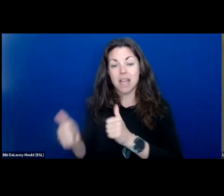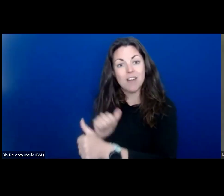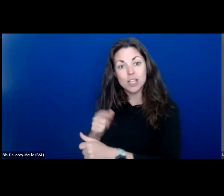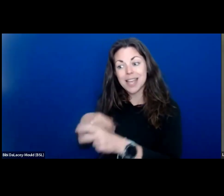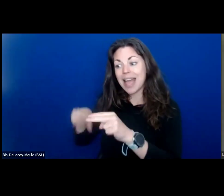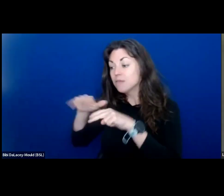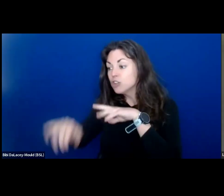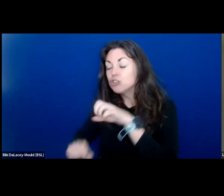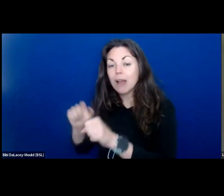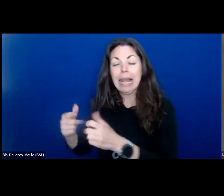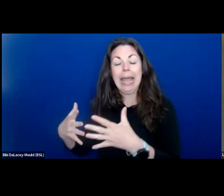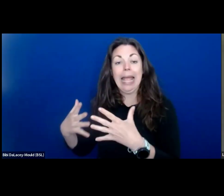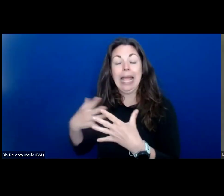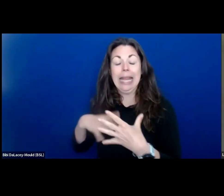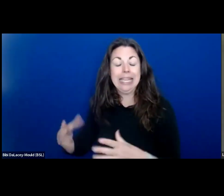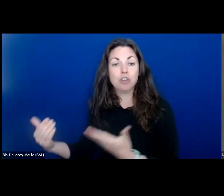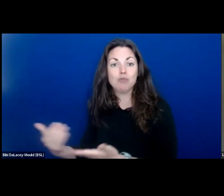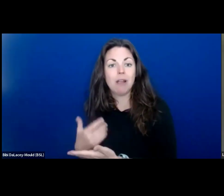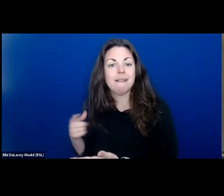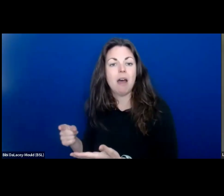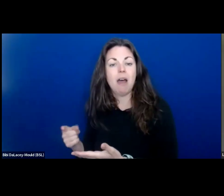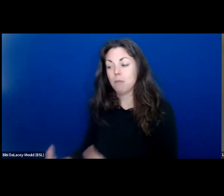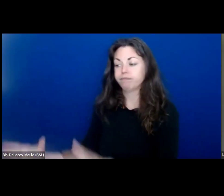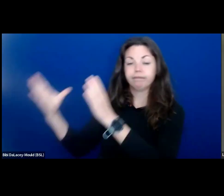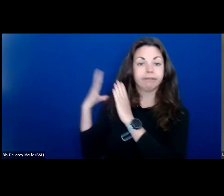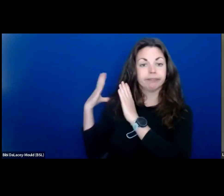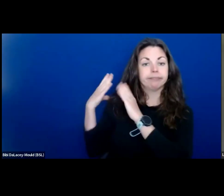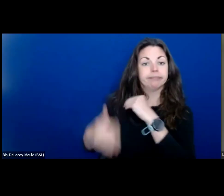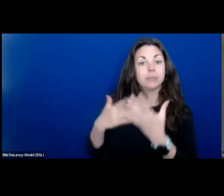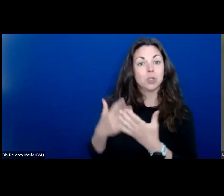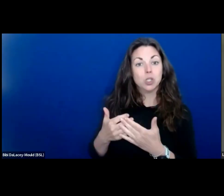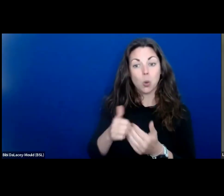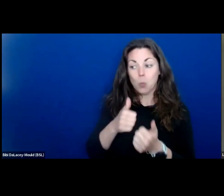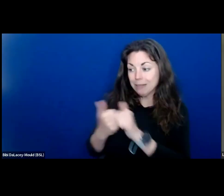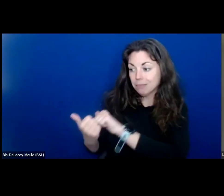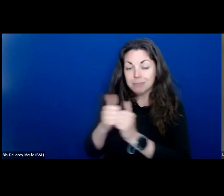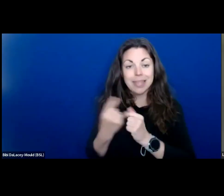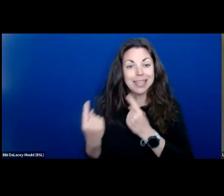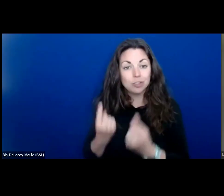and we are both there to look out for each other's welfare as well. So having that team